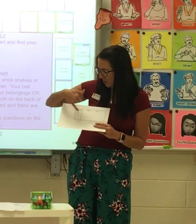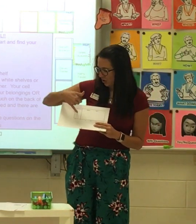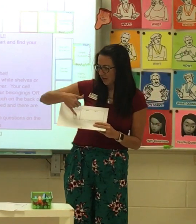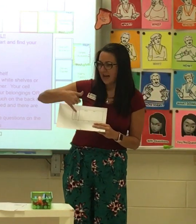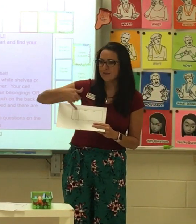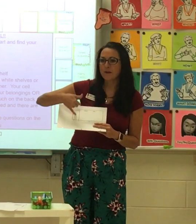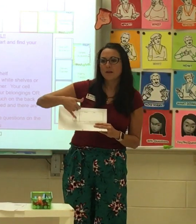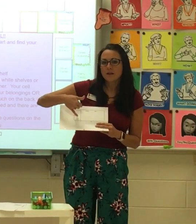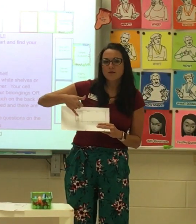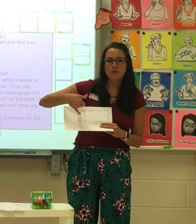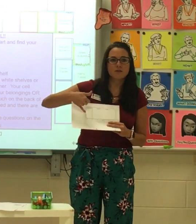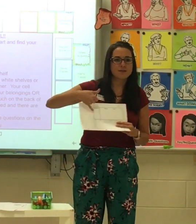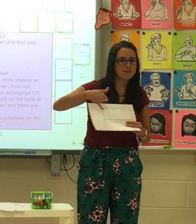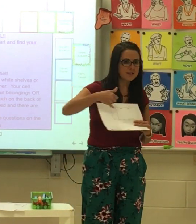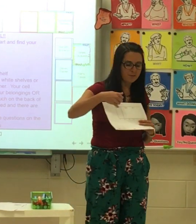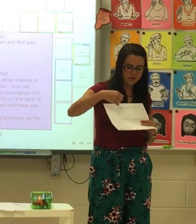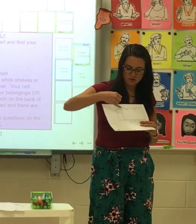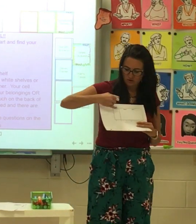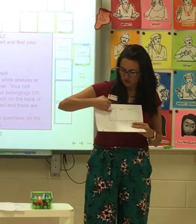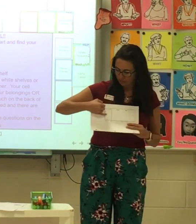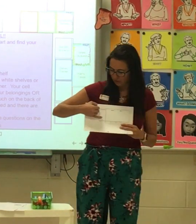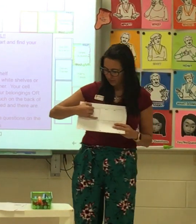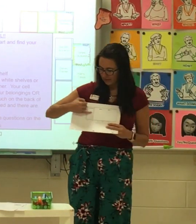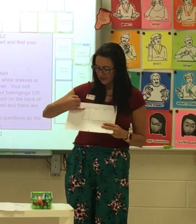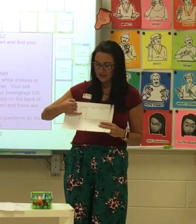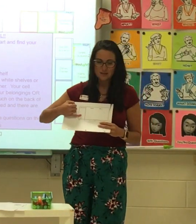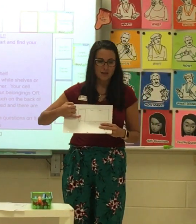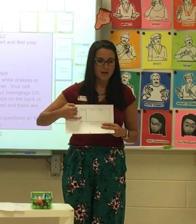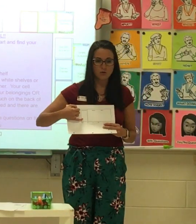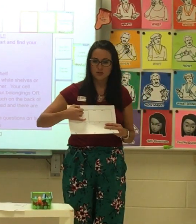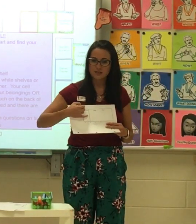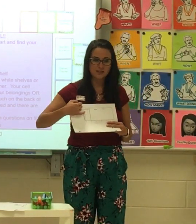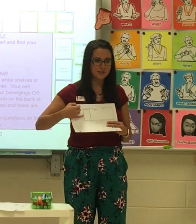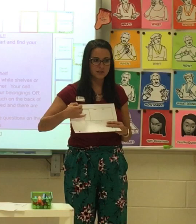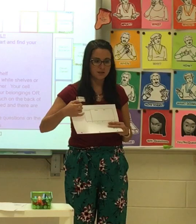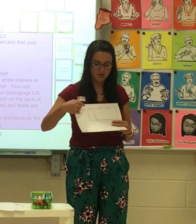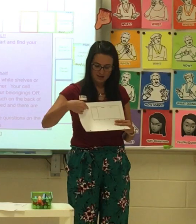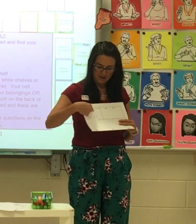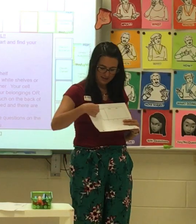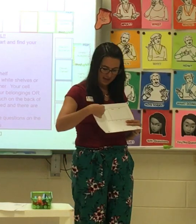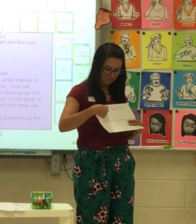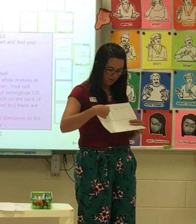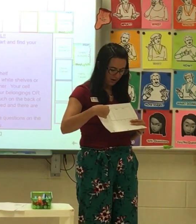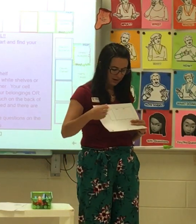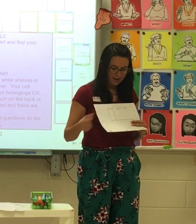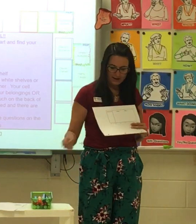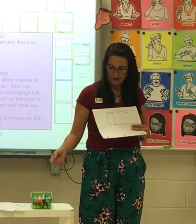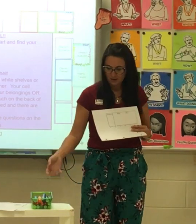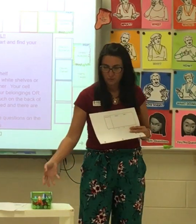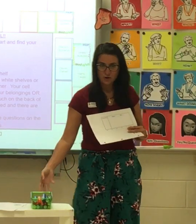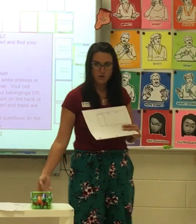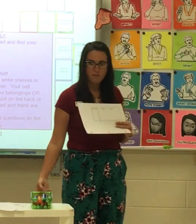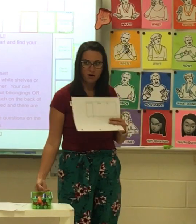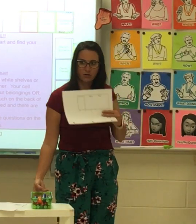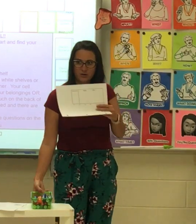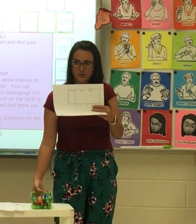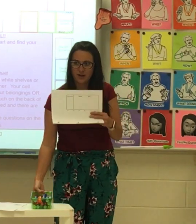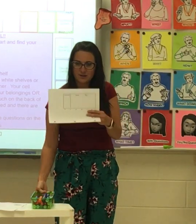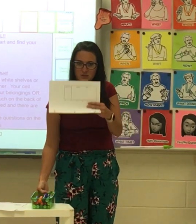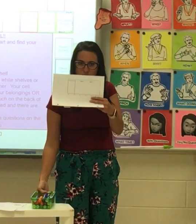your class period so this is sixth period you should put a big six there or sixth in that part and I'm going to bring you a marker to do that in so